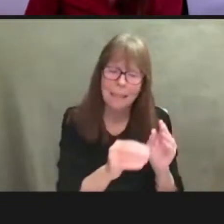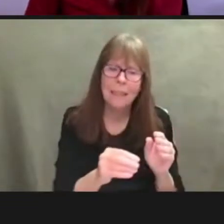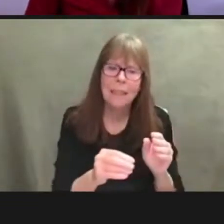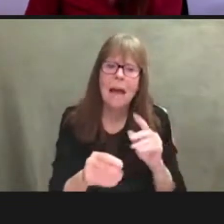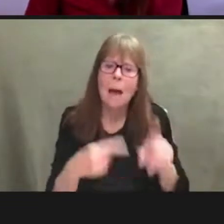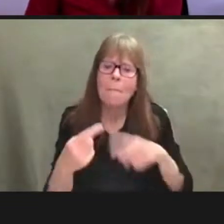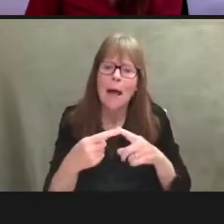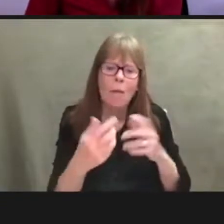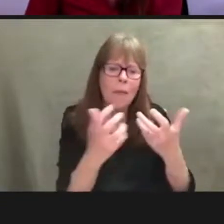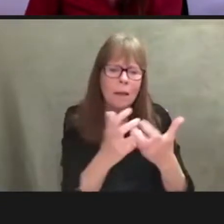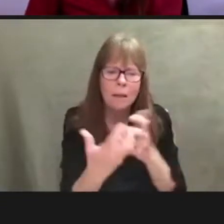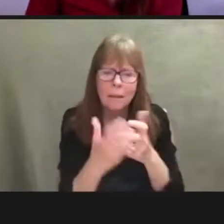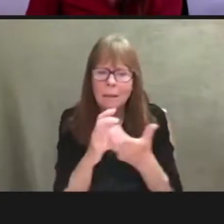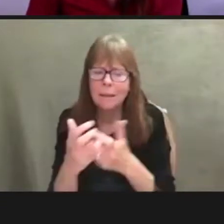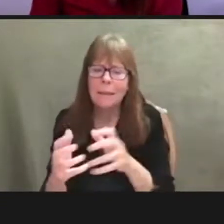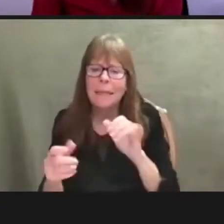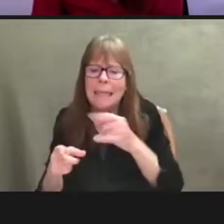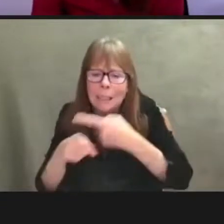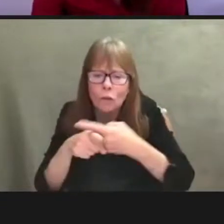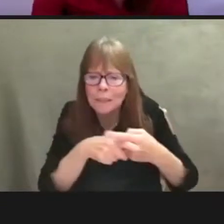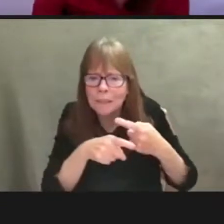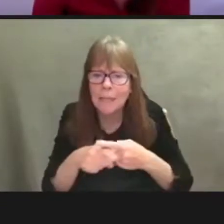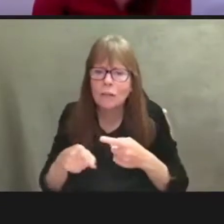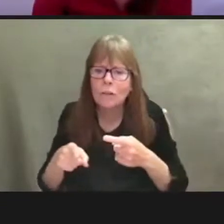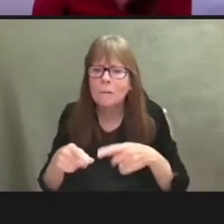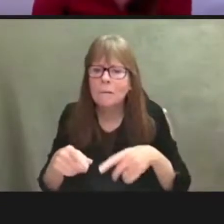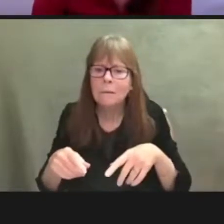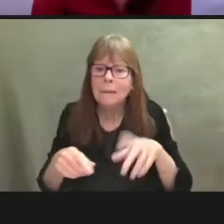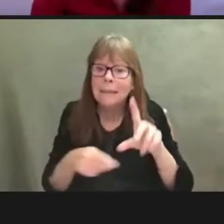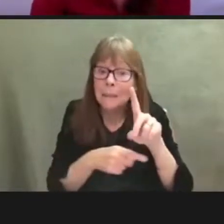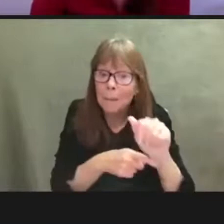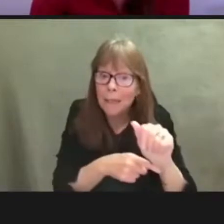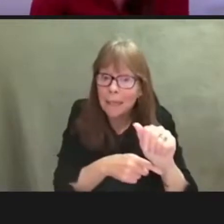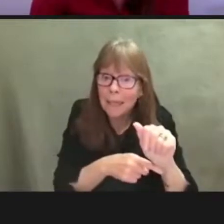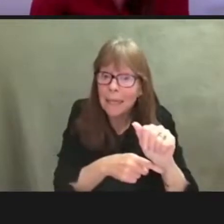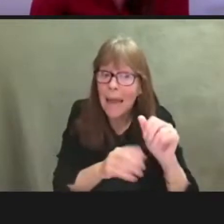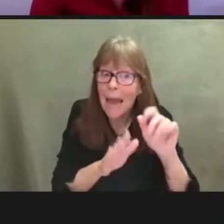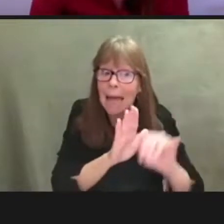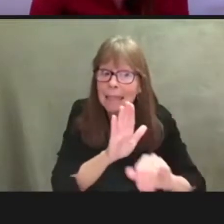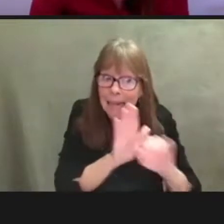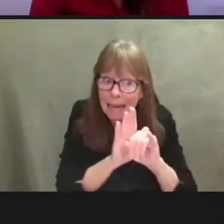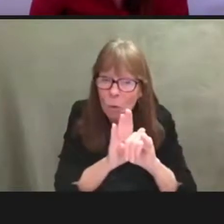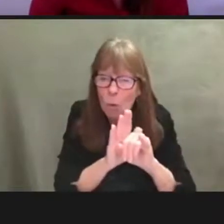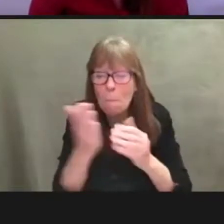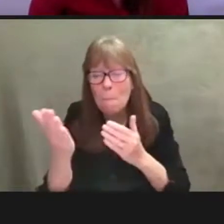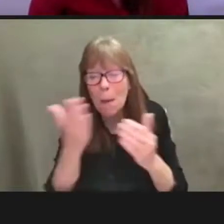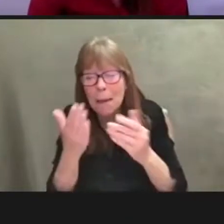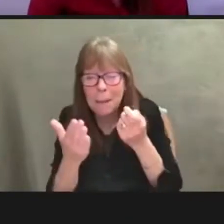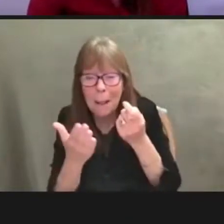identities for people with disabilities who might be multiply marginalized.